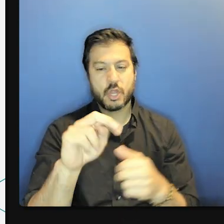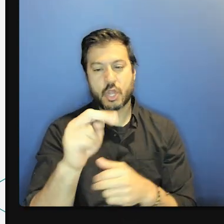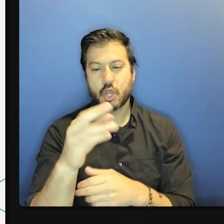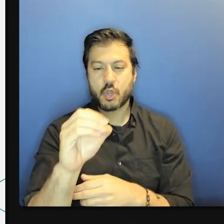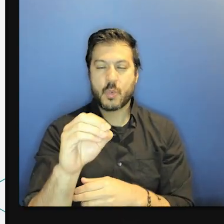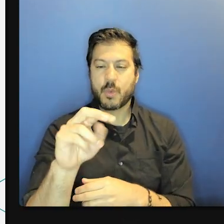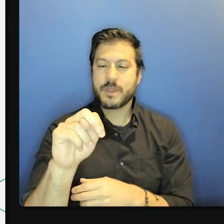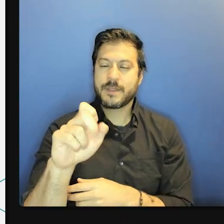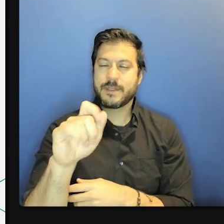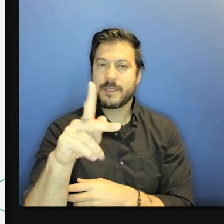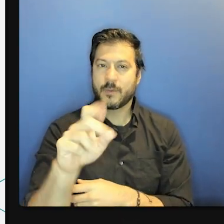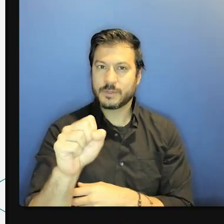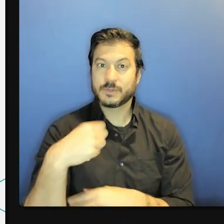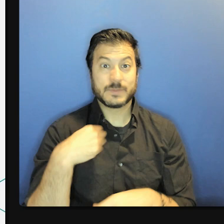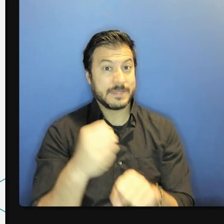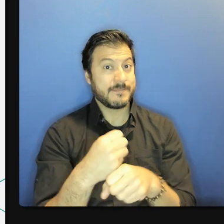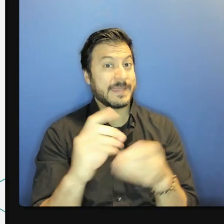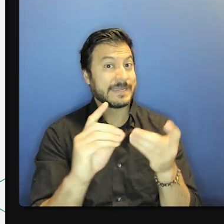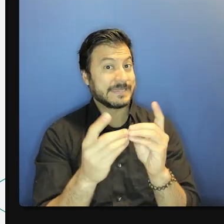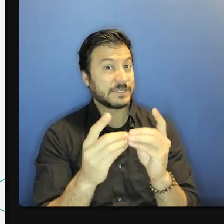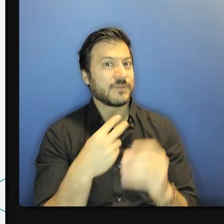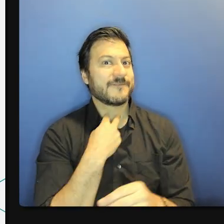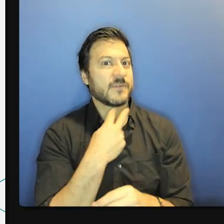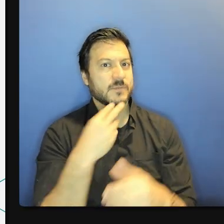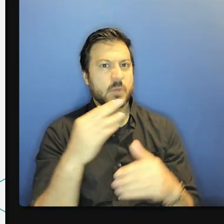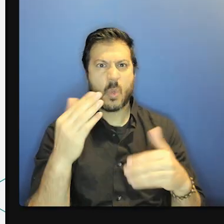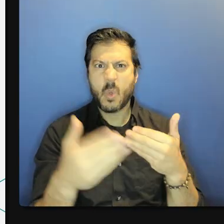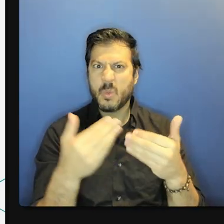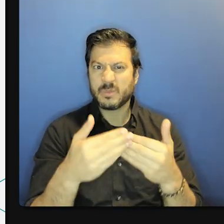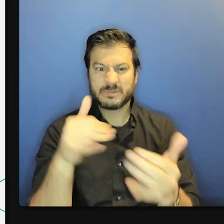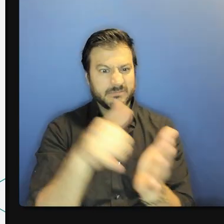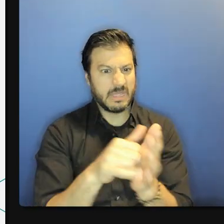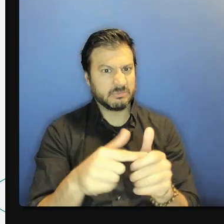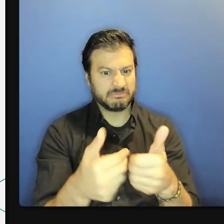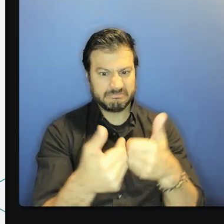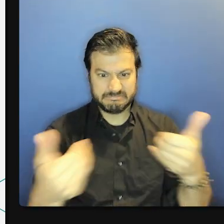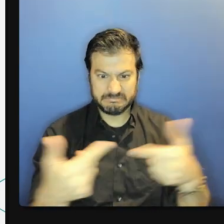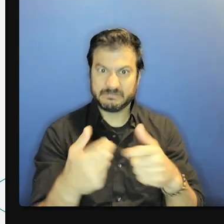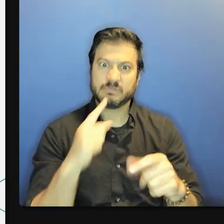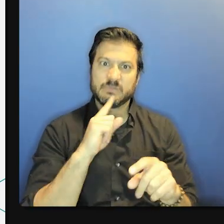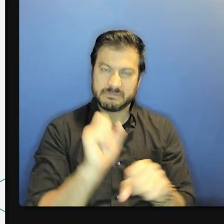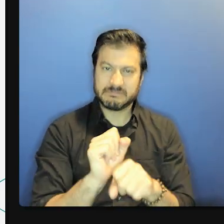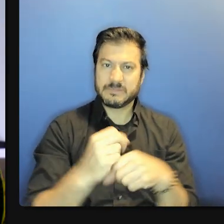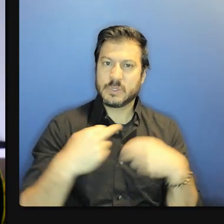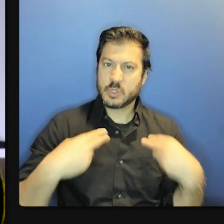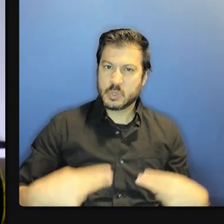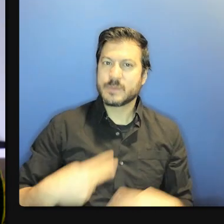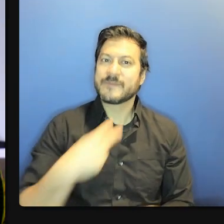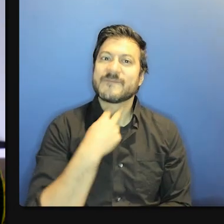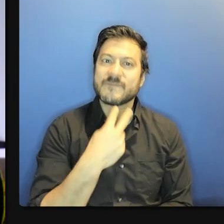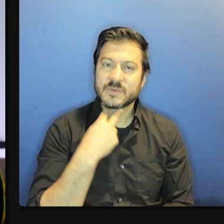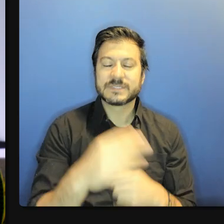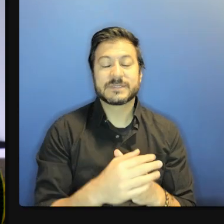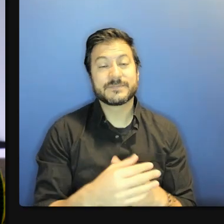in neural networks, we can create digital voices that are almost indistinguishable from human voices. Before neural text-to-speech,